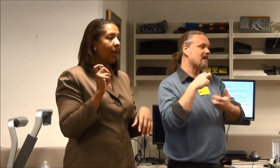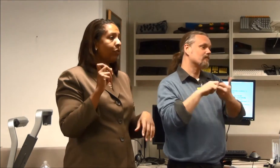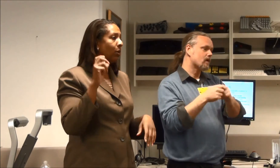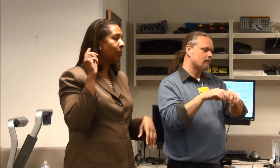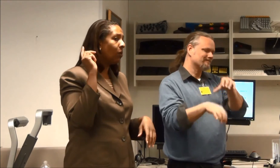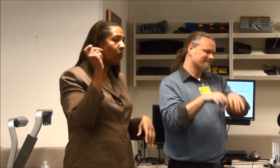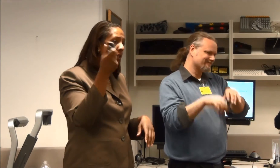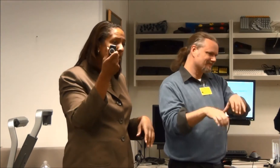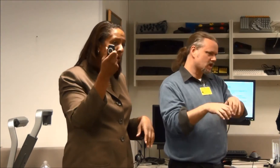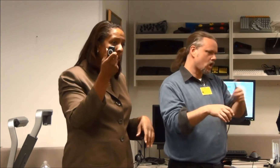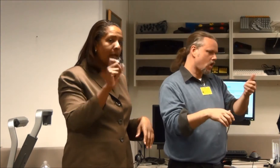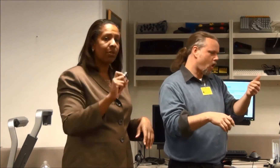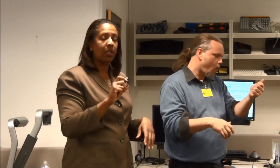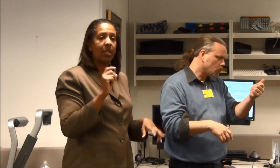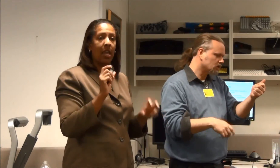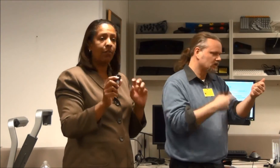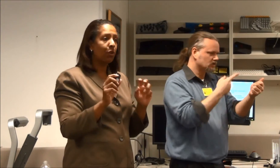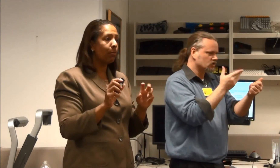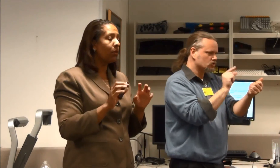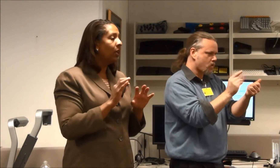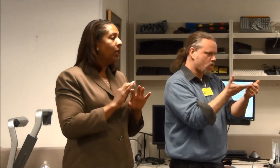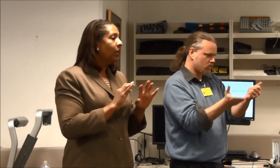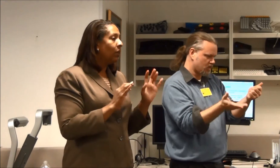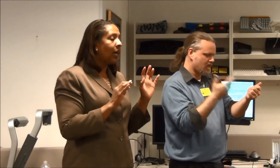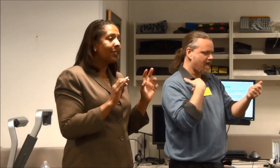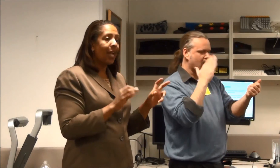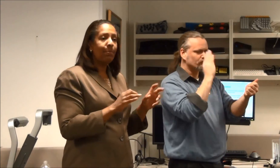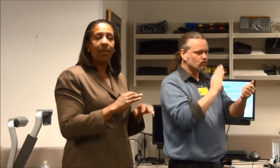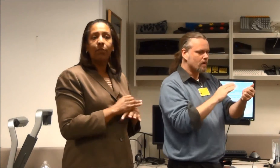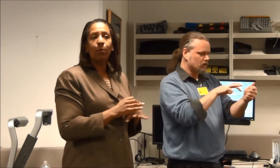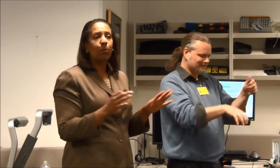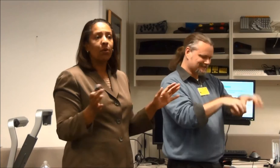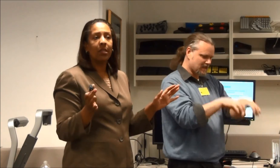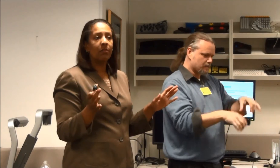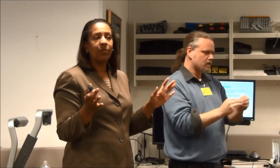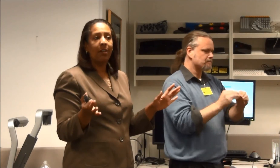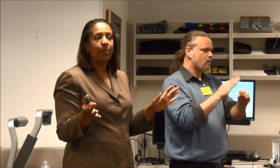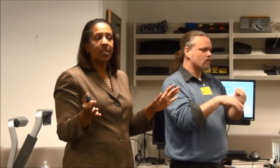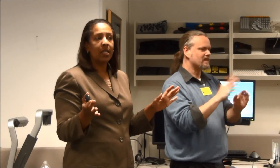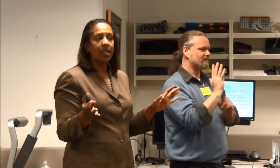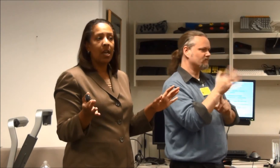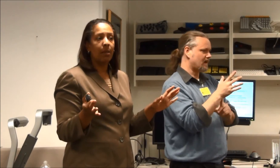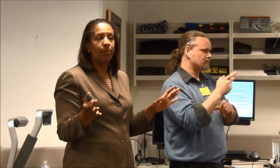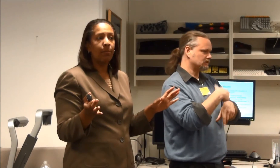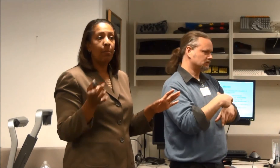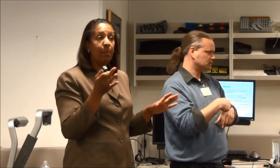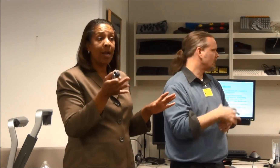They have trouble holding small objects. They have trouble typing for more than five minutes at a time.